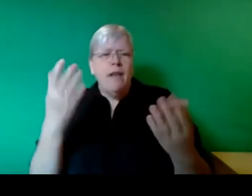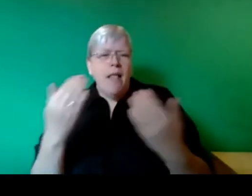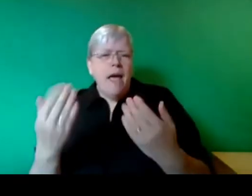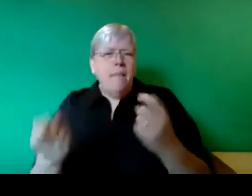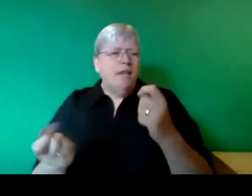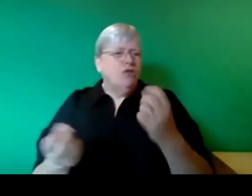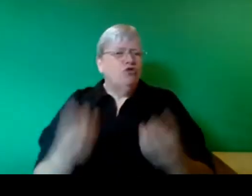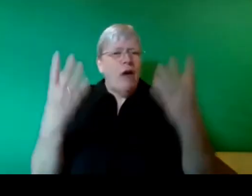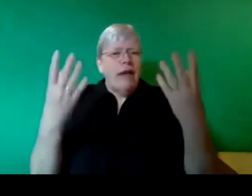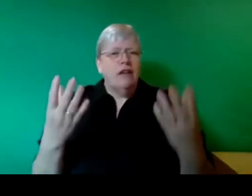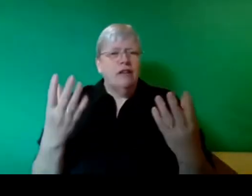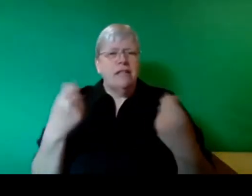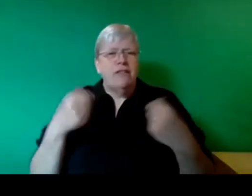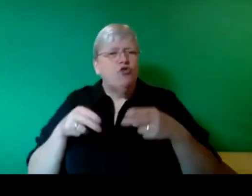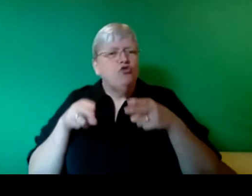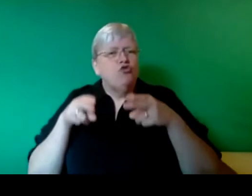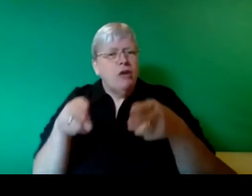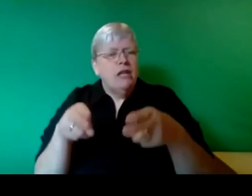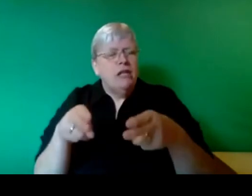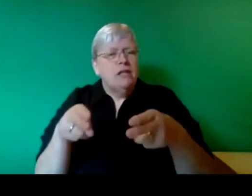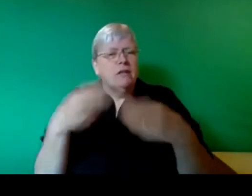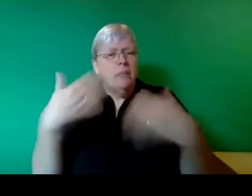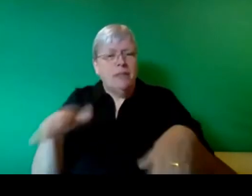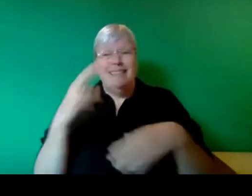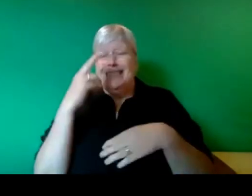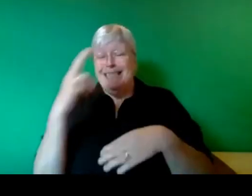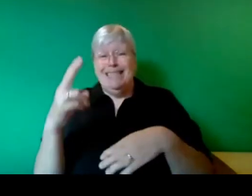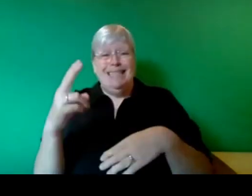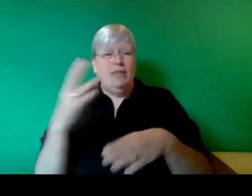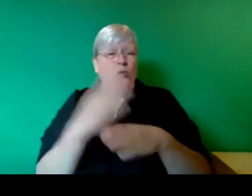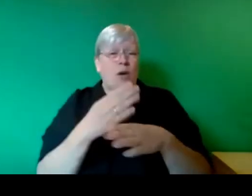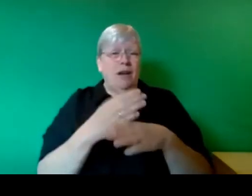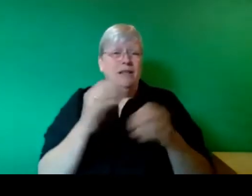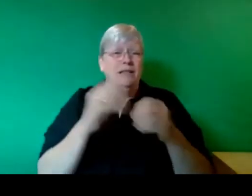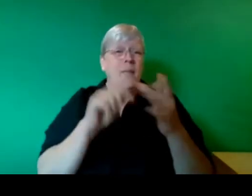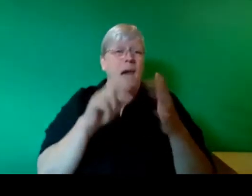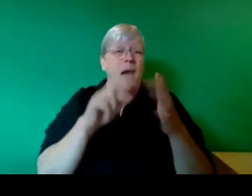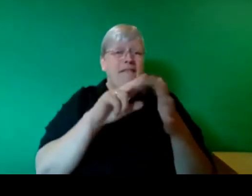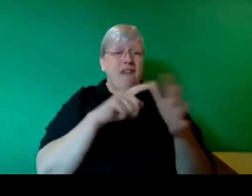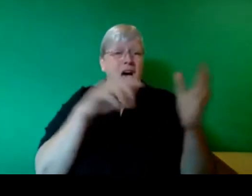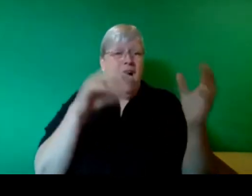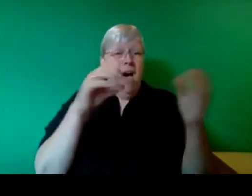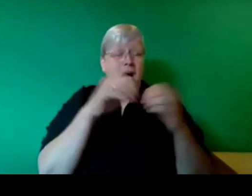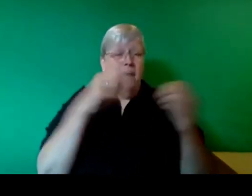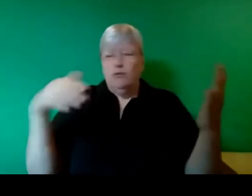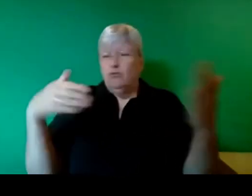we've seen workers at BiFab occupy renewables yards and defend green jobs,